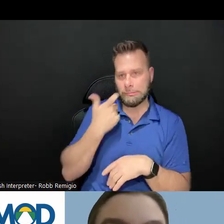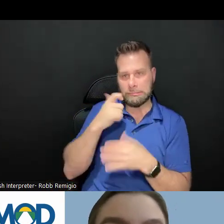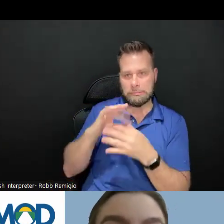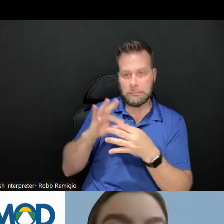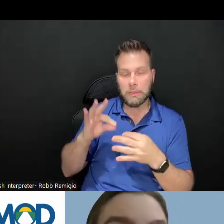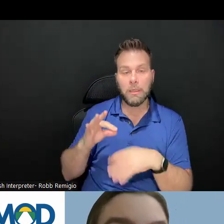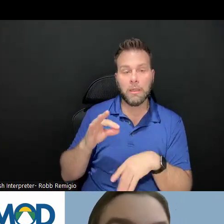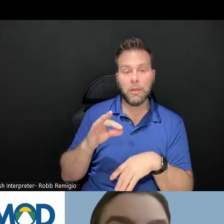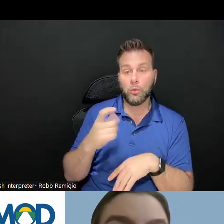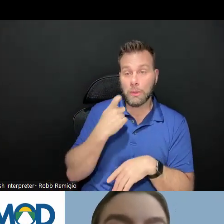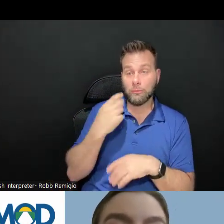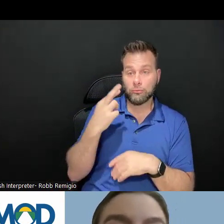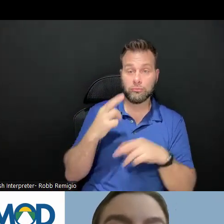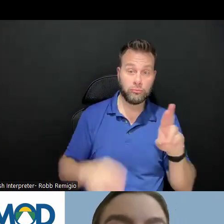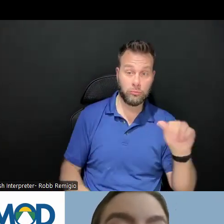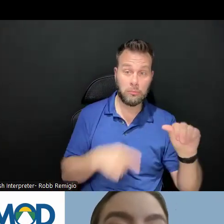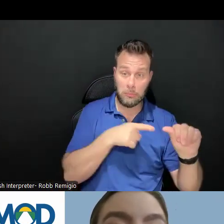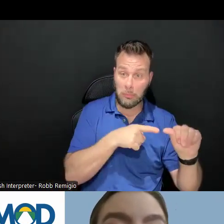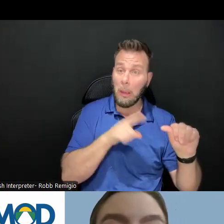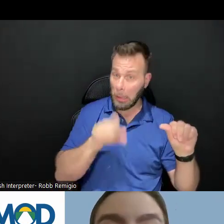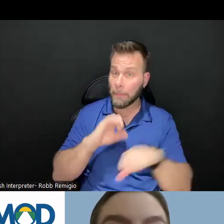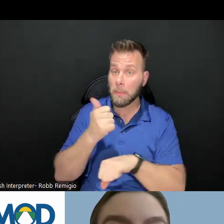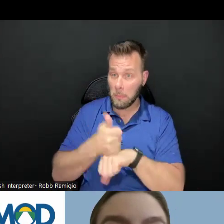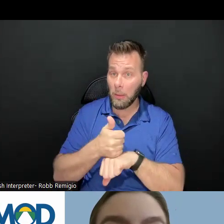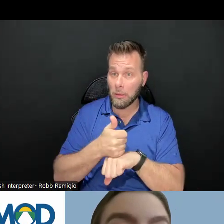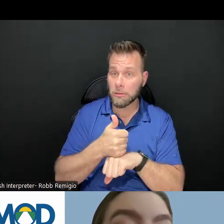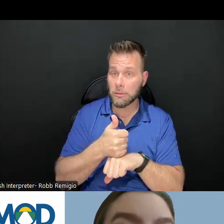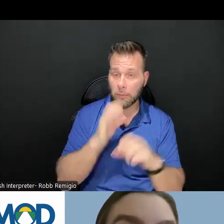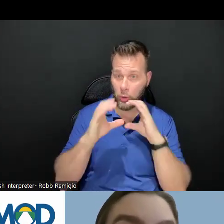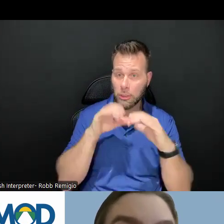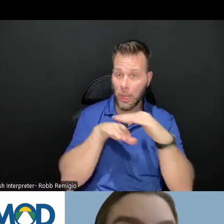As we mentioned earlier, requests can be for communication access, but they